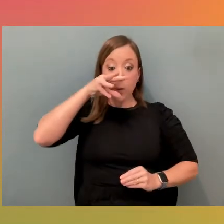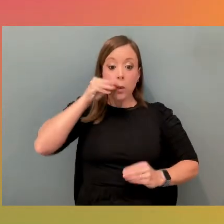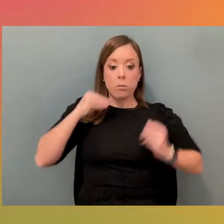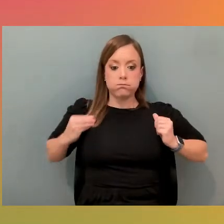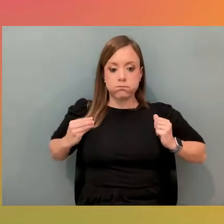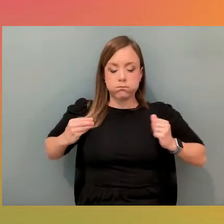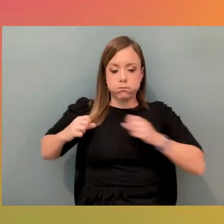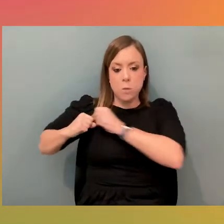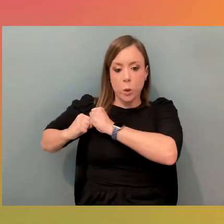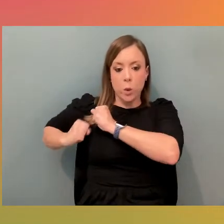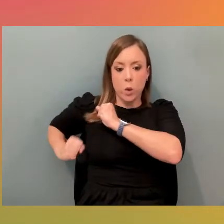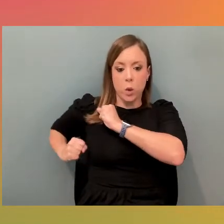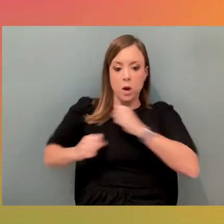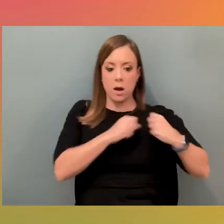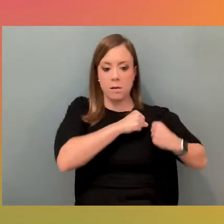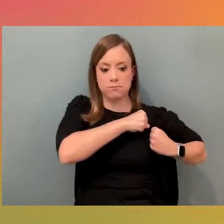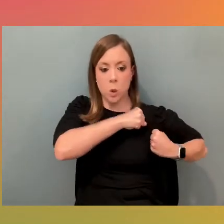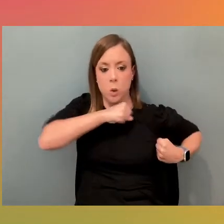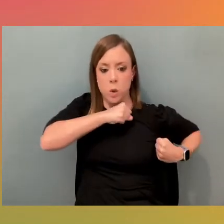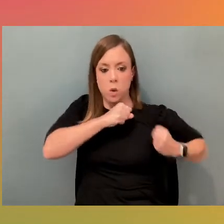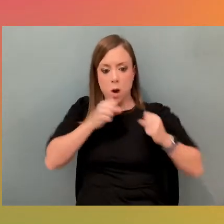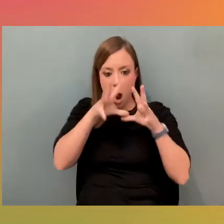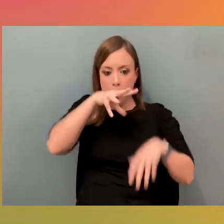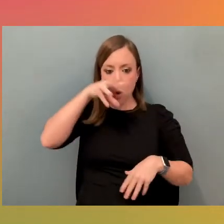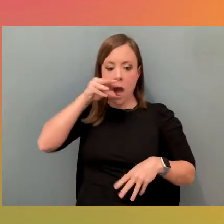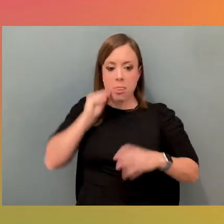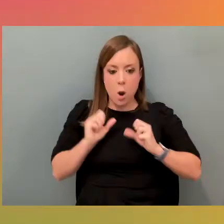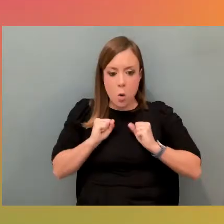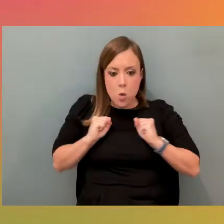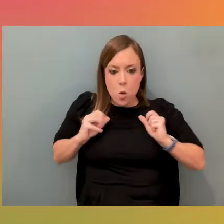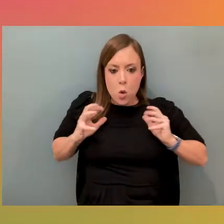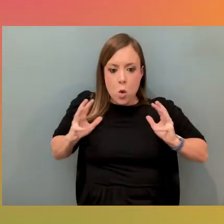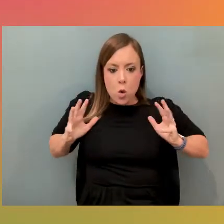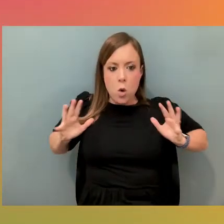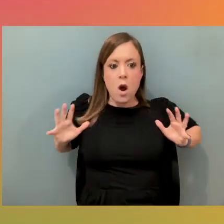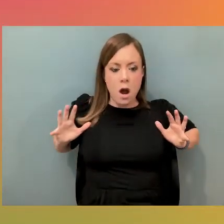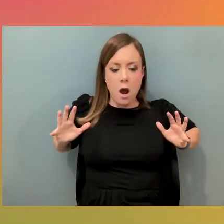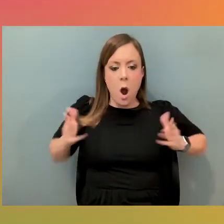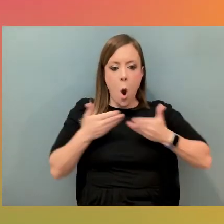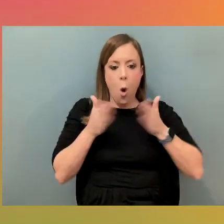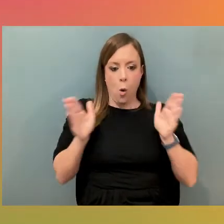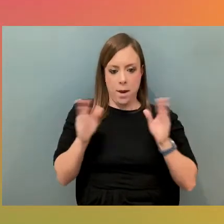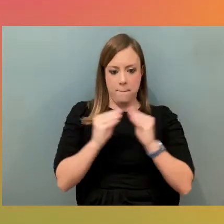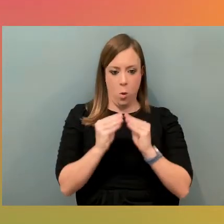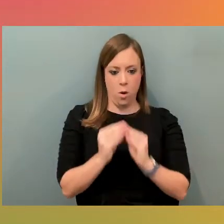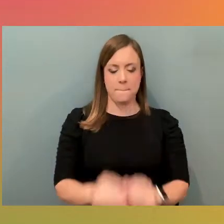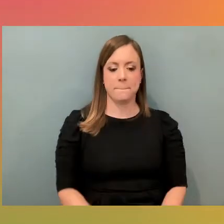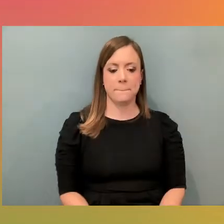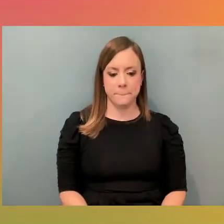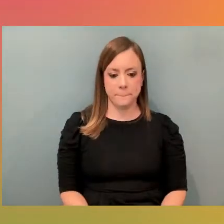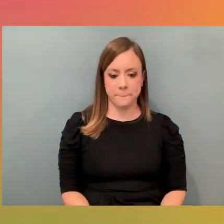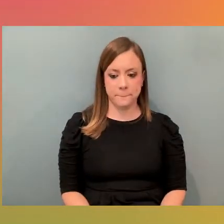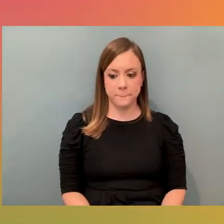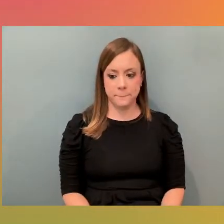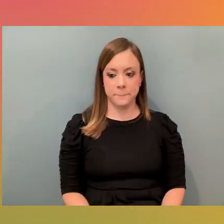SPACE WHERE THE ARMPIT AND THE